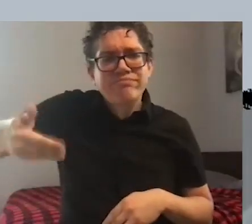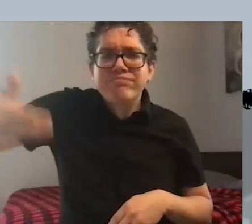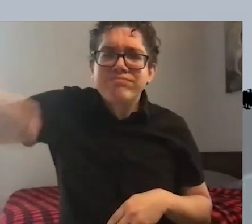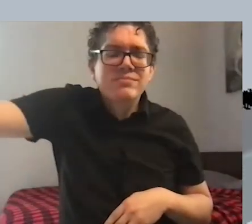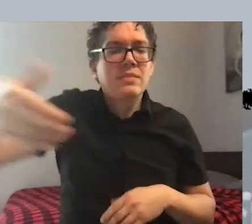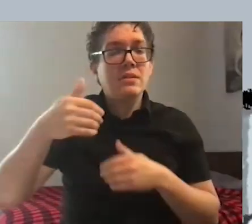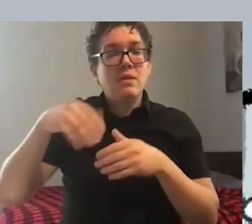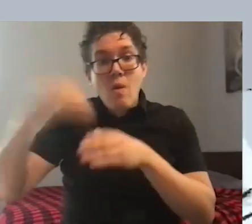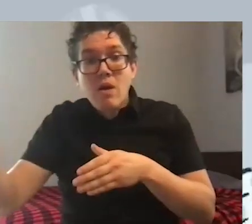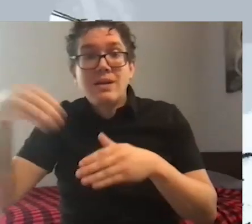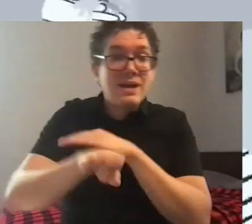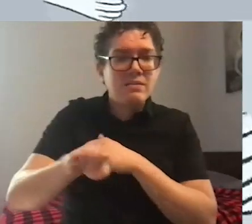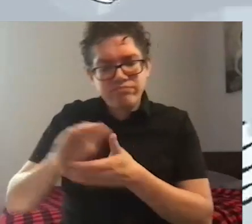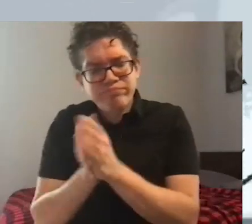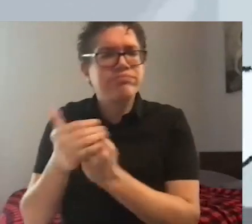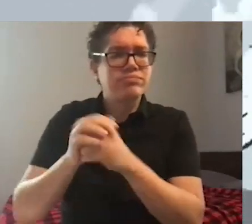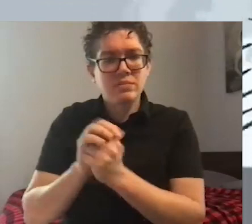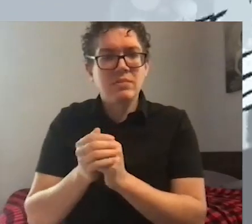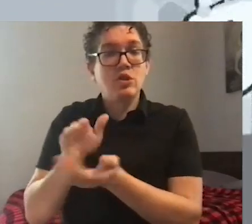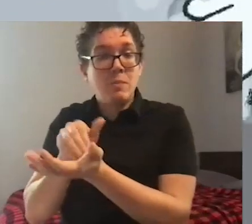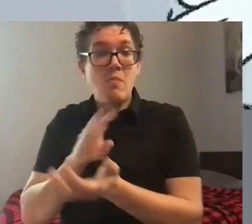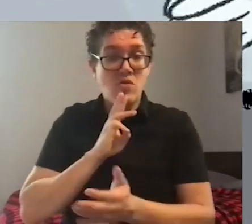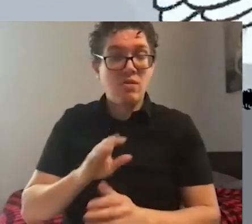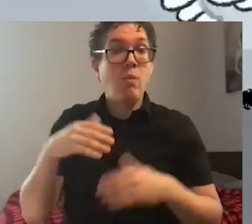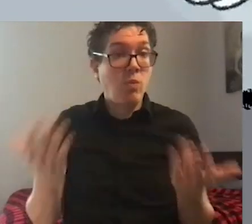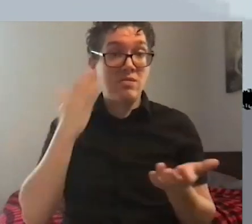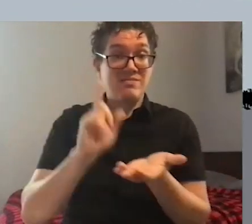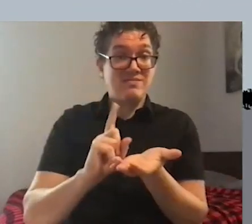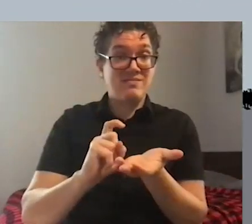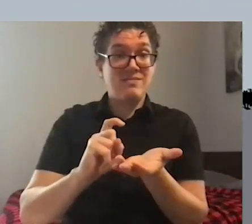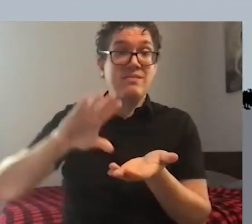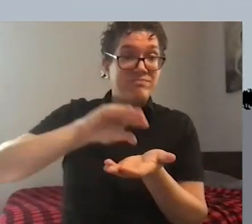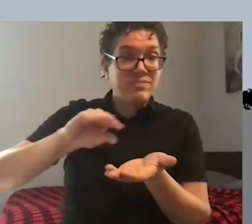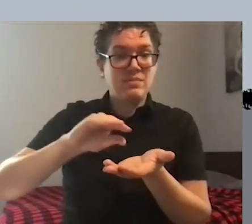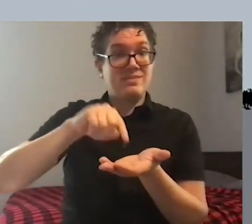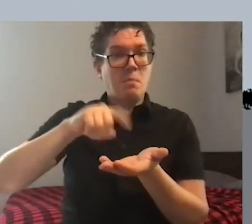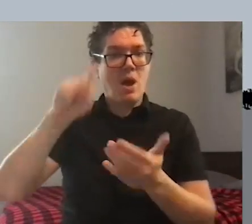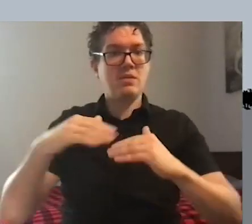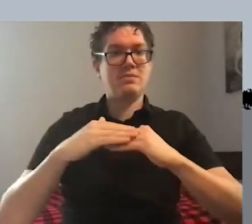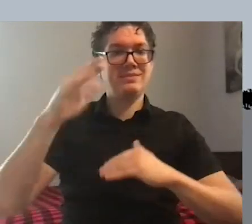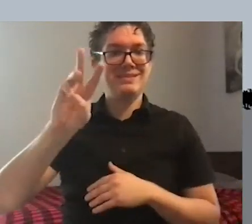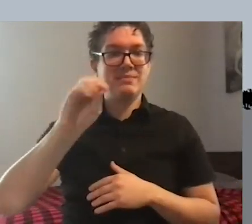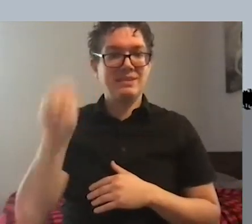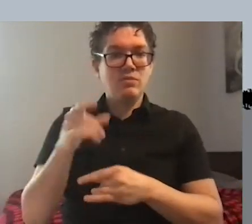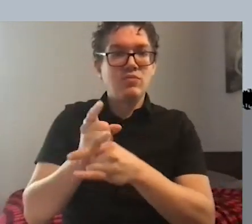Washing hands with soap and water or at least 60% alcohol-based hand rub is very helpful.